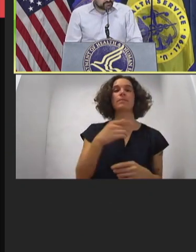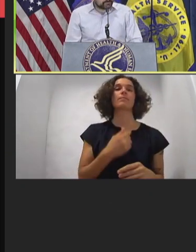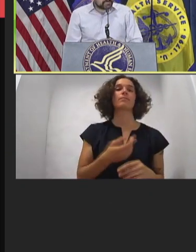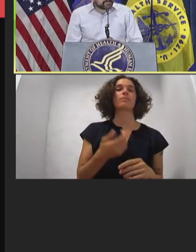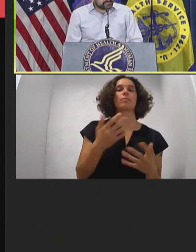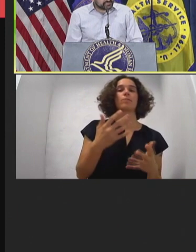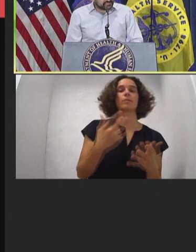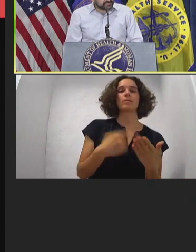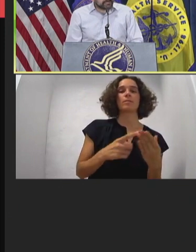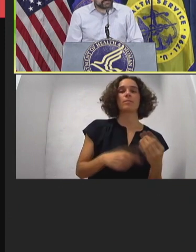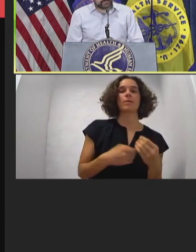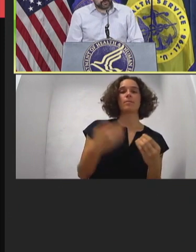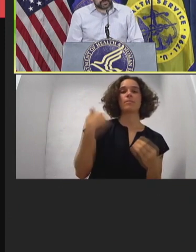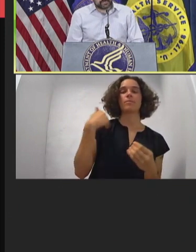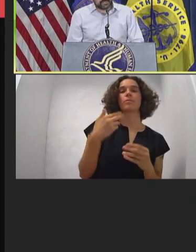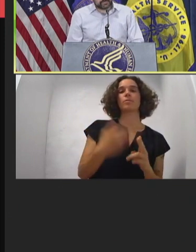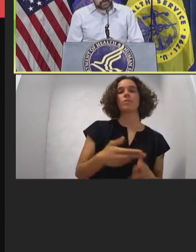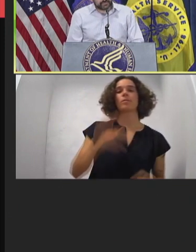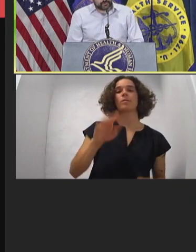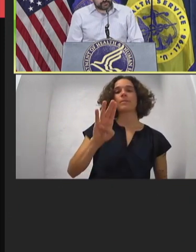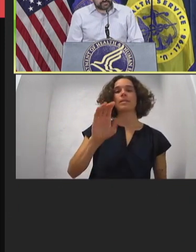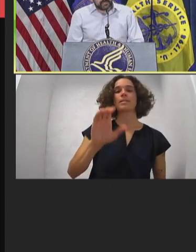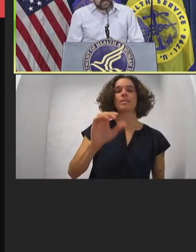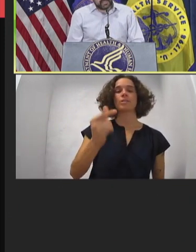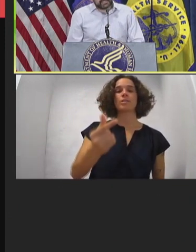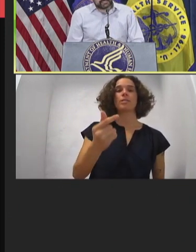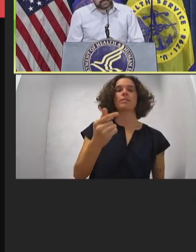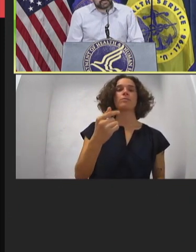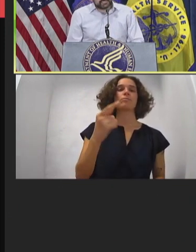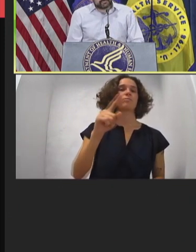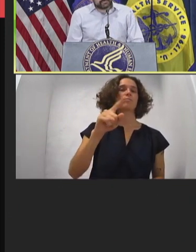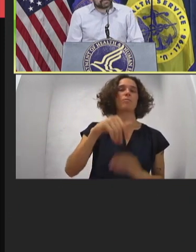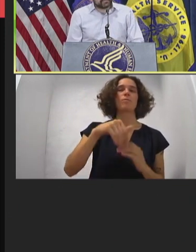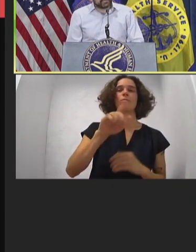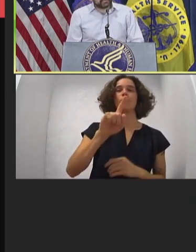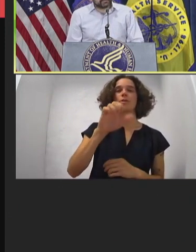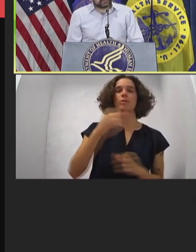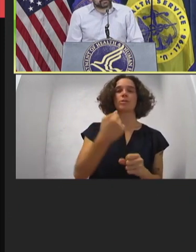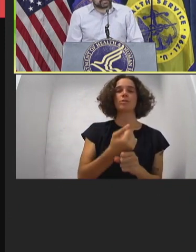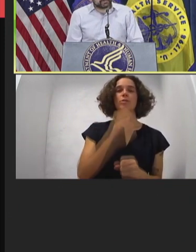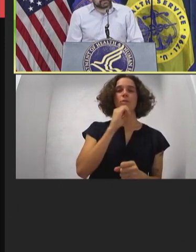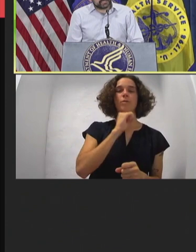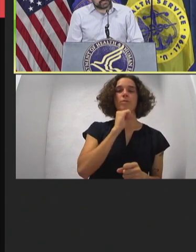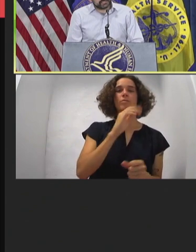BCG. It's over a century old, and it's given to infants in many countries to protect against